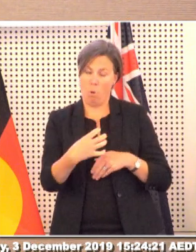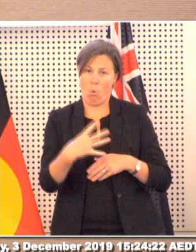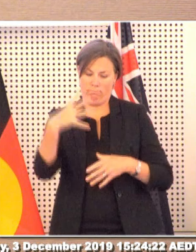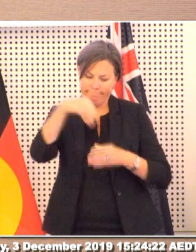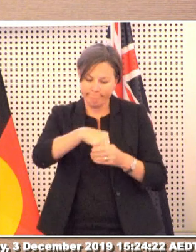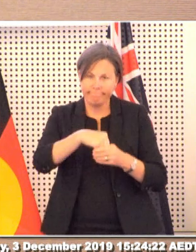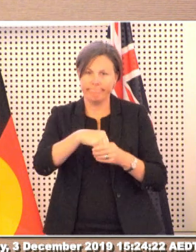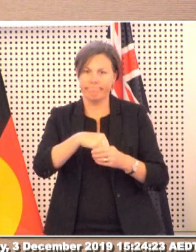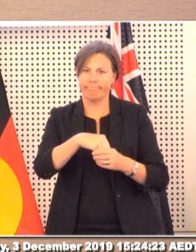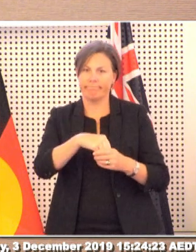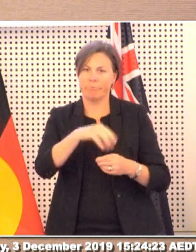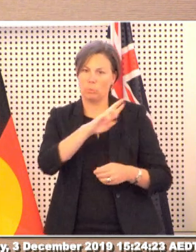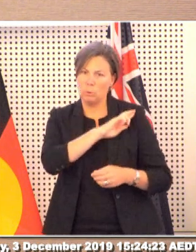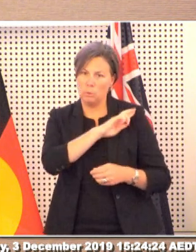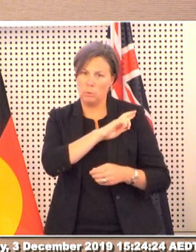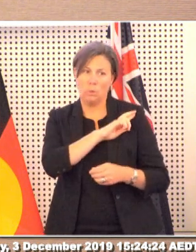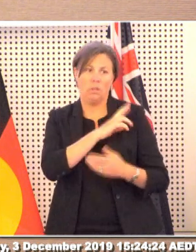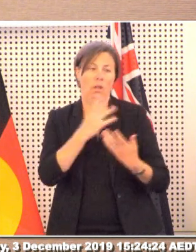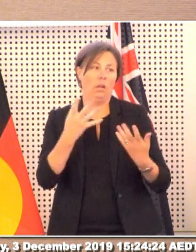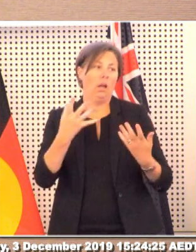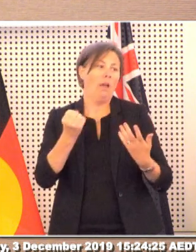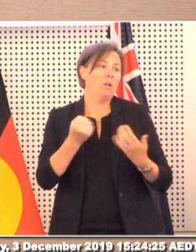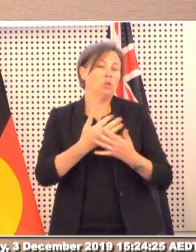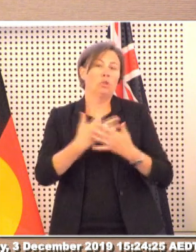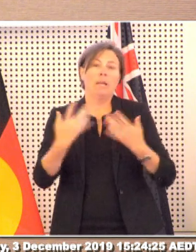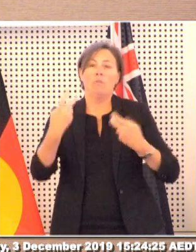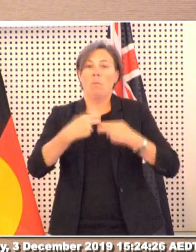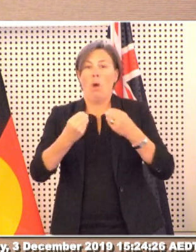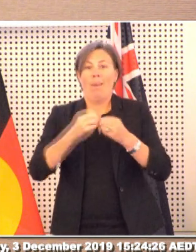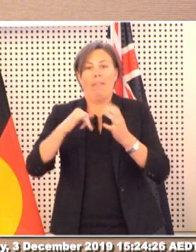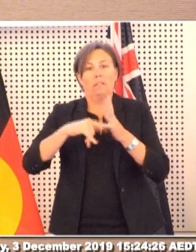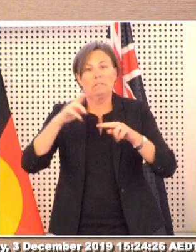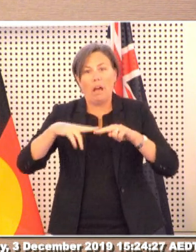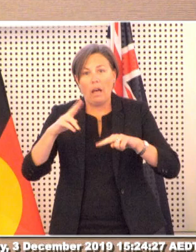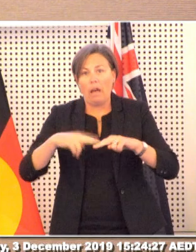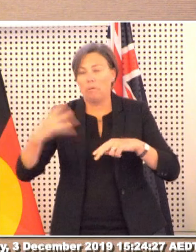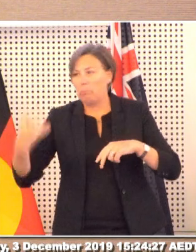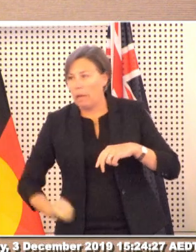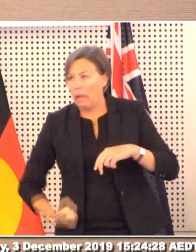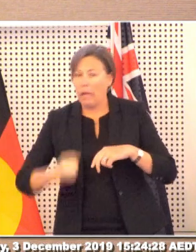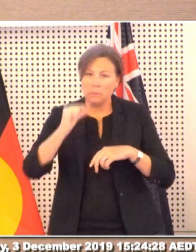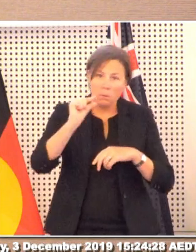issues that I have mentioned; and the issue of choice and control.